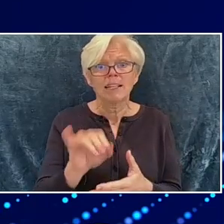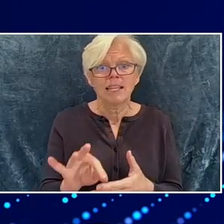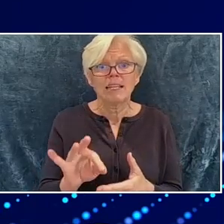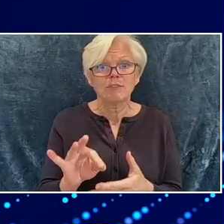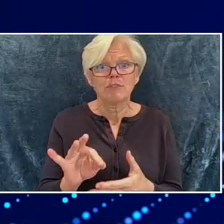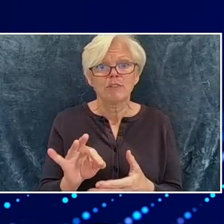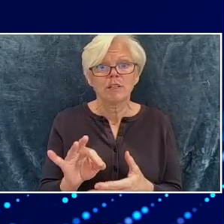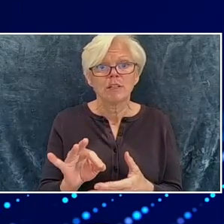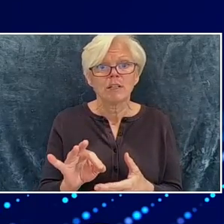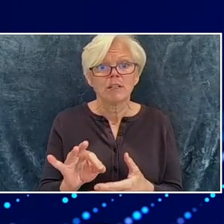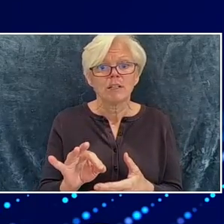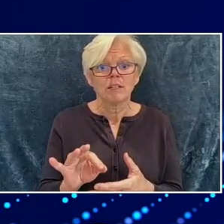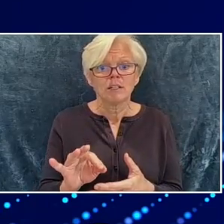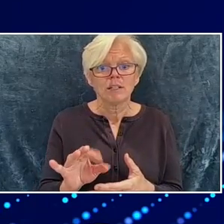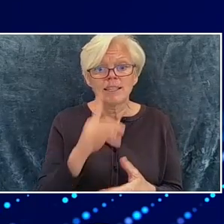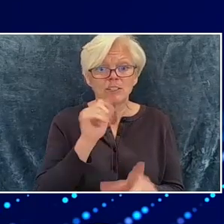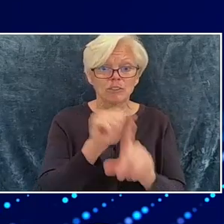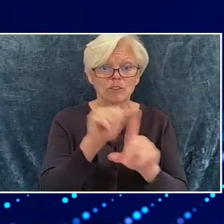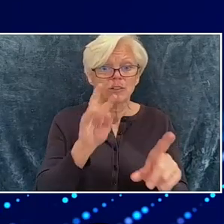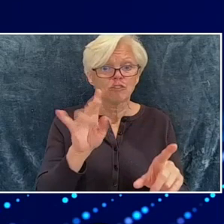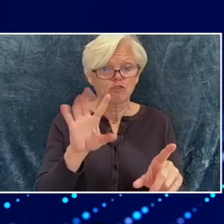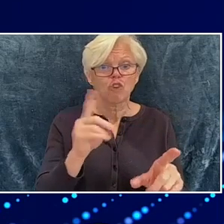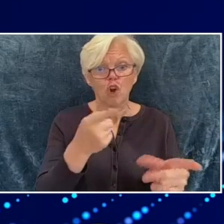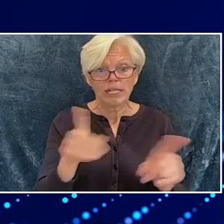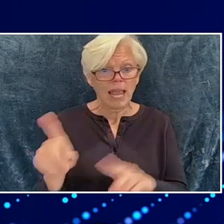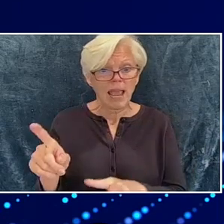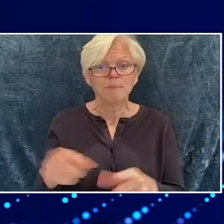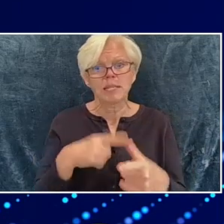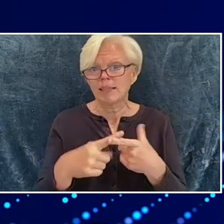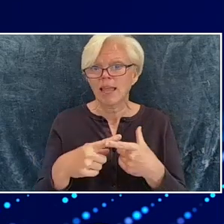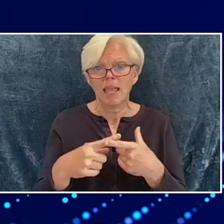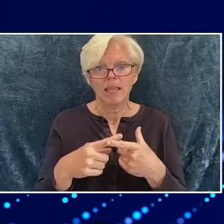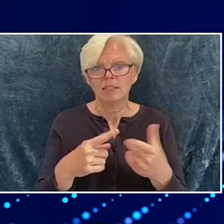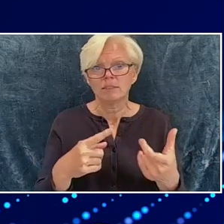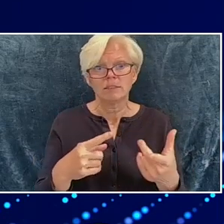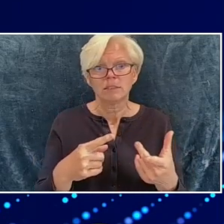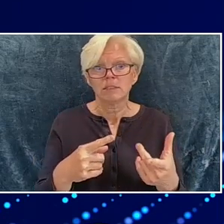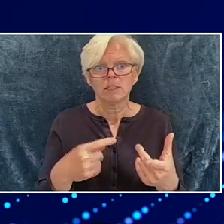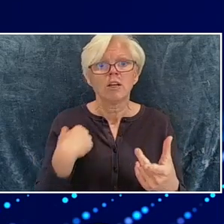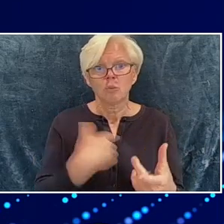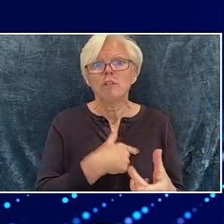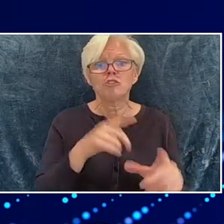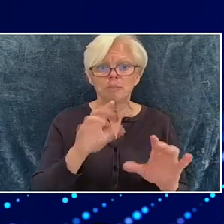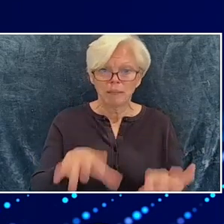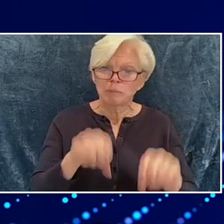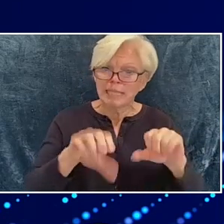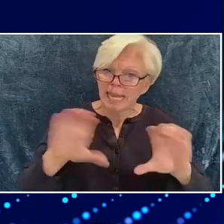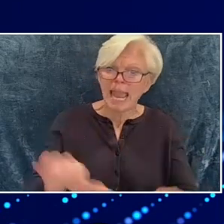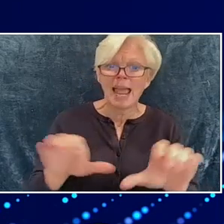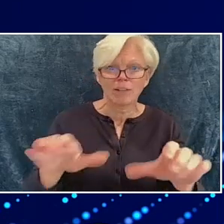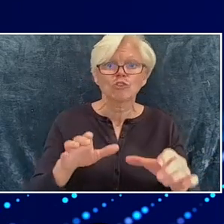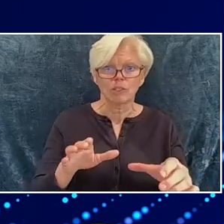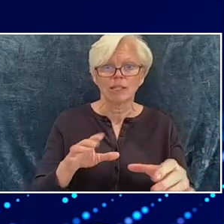going on, you know, that we should be able to you know, act on that. So I don't know what that minimum number